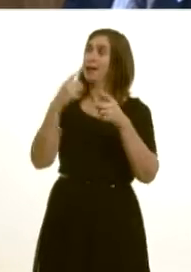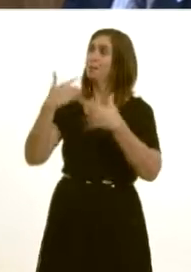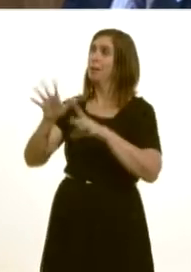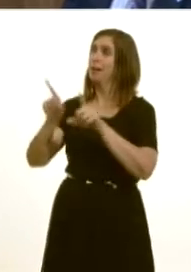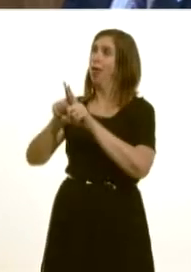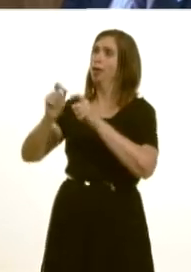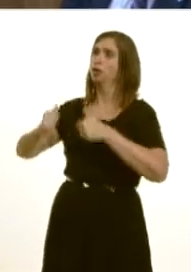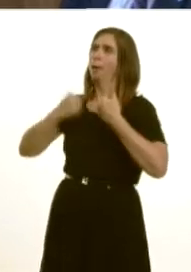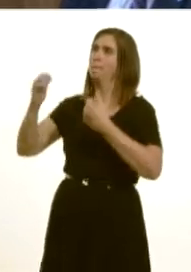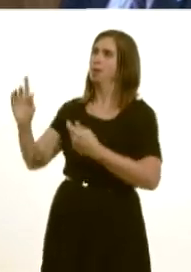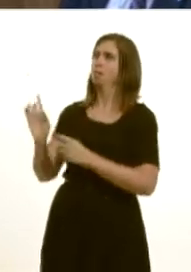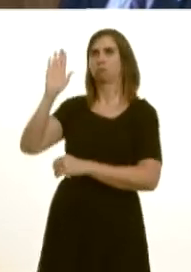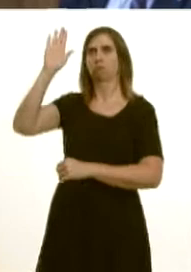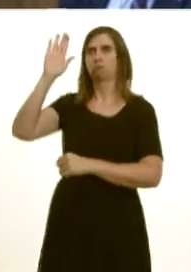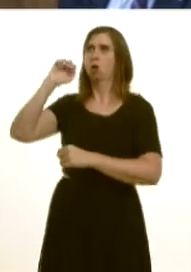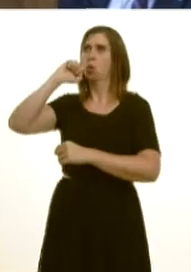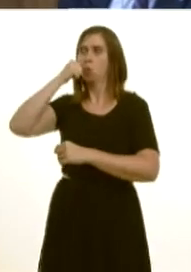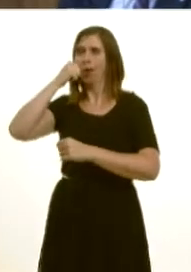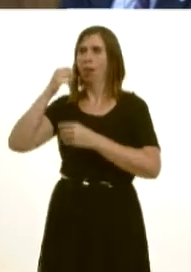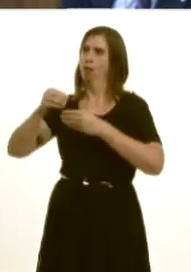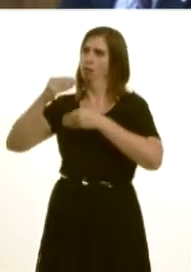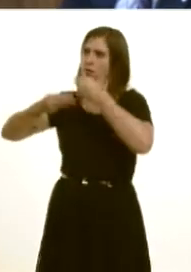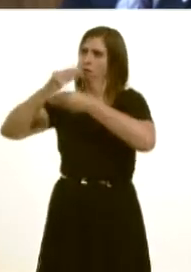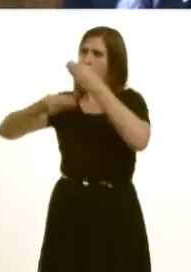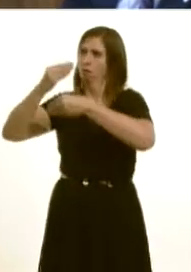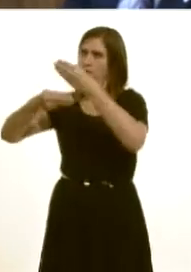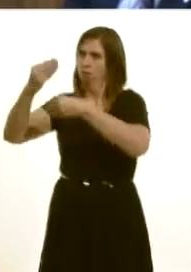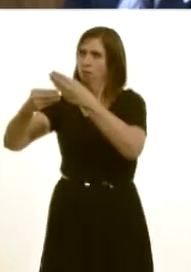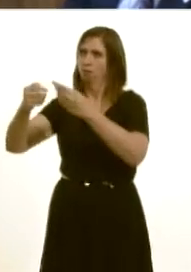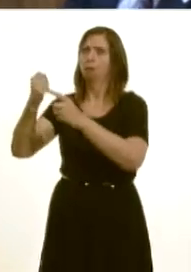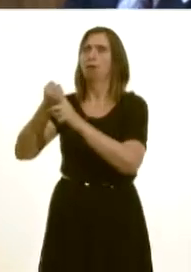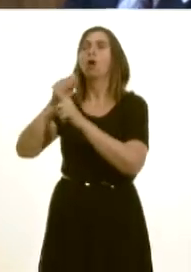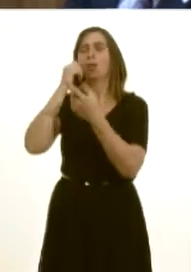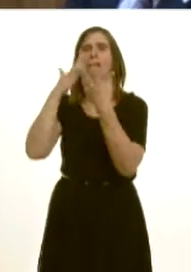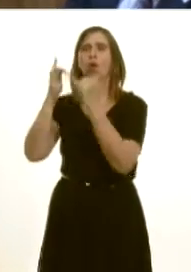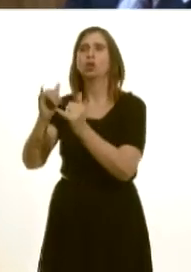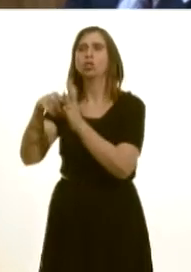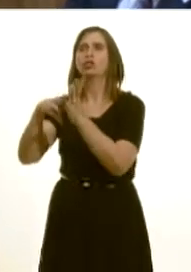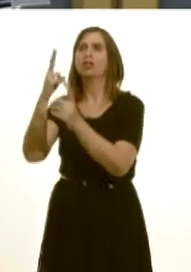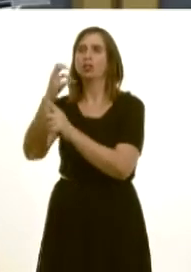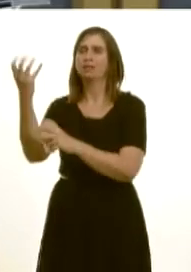to take the care bundle initiative forward in their areas, and progress will be audited in January 2015. Carwyn Jones: The Member mentioned older complaints